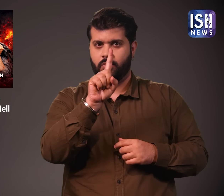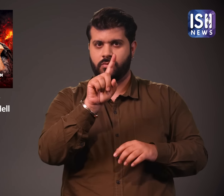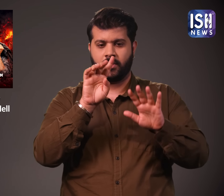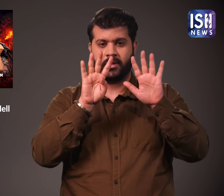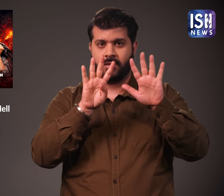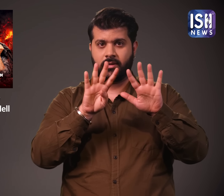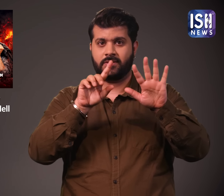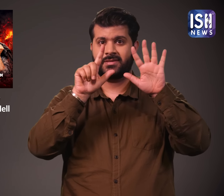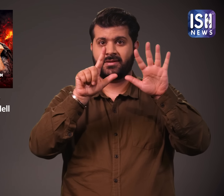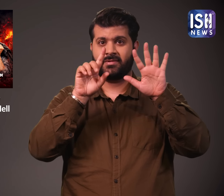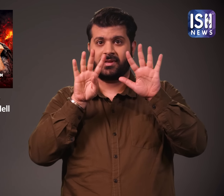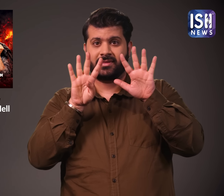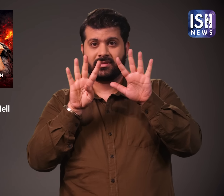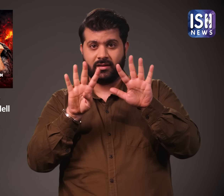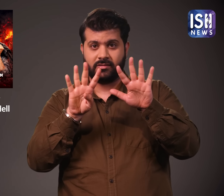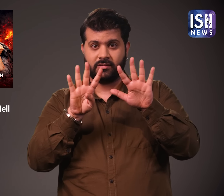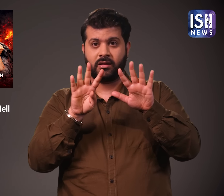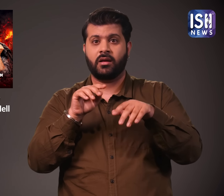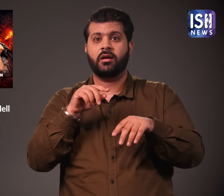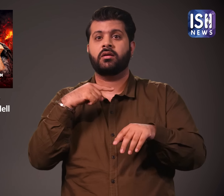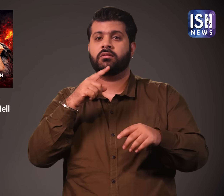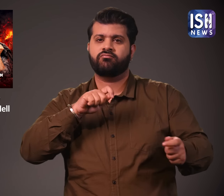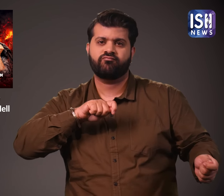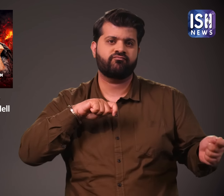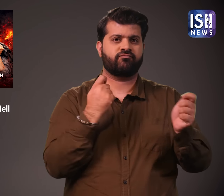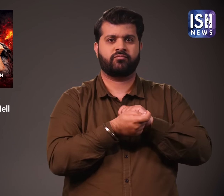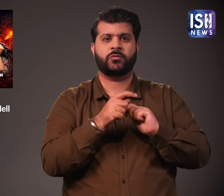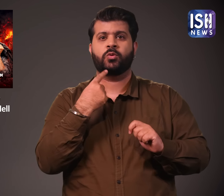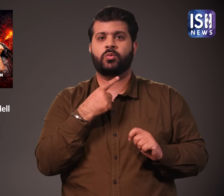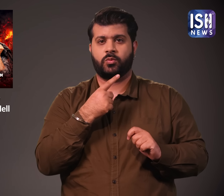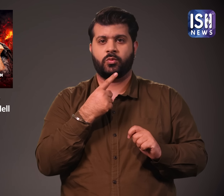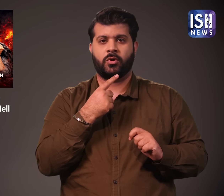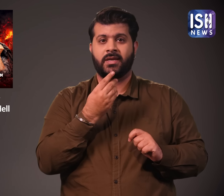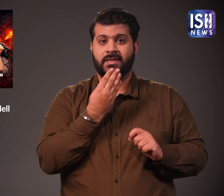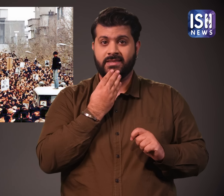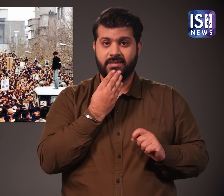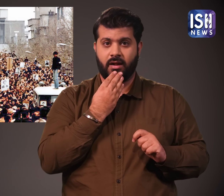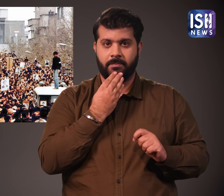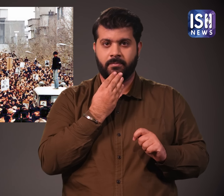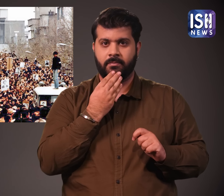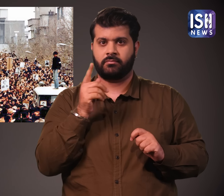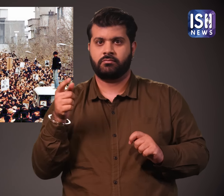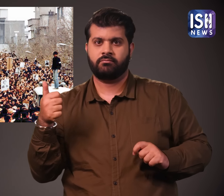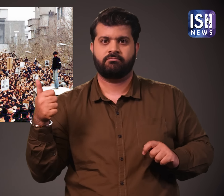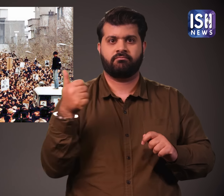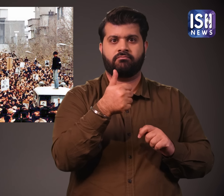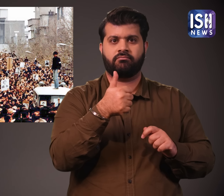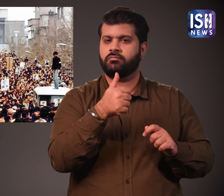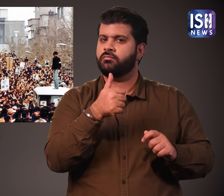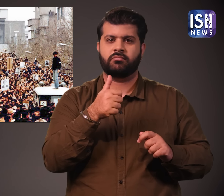In 1979, a major event called the Islamic Revolution took place.